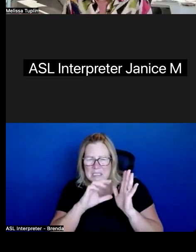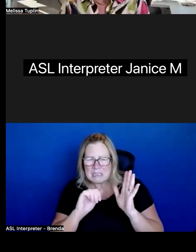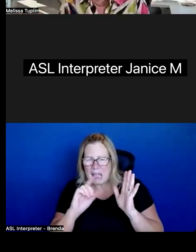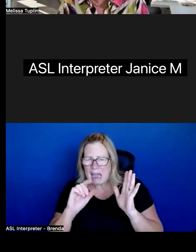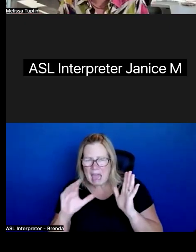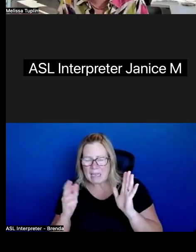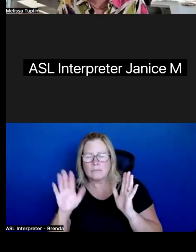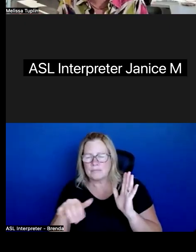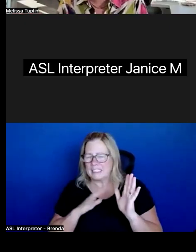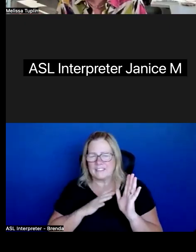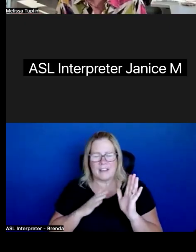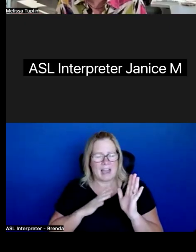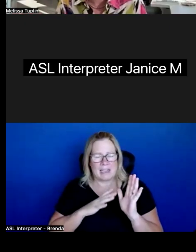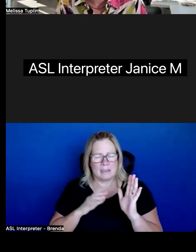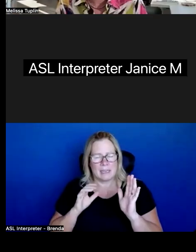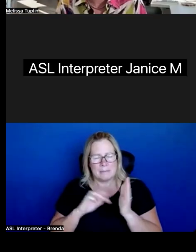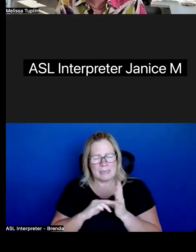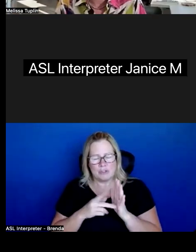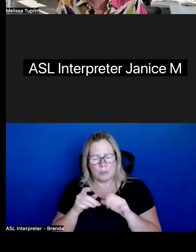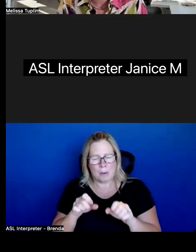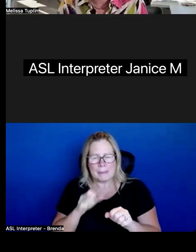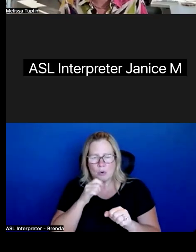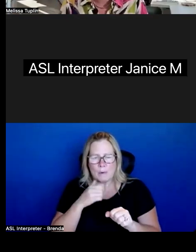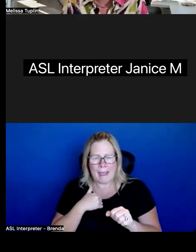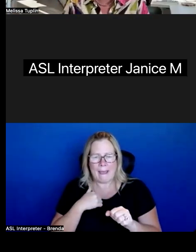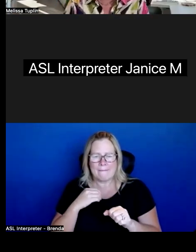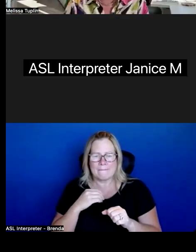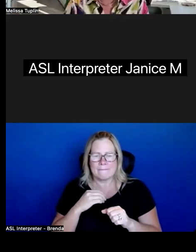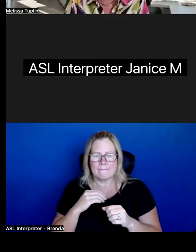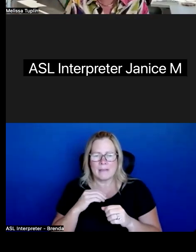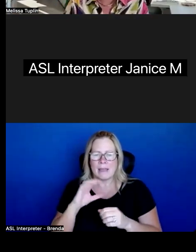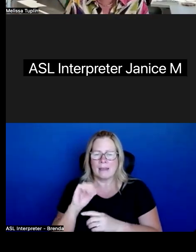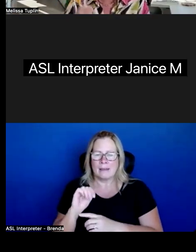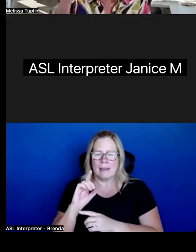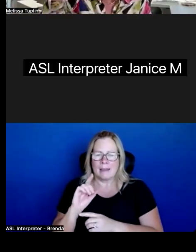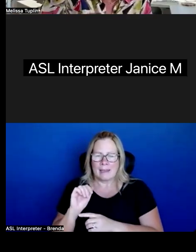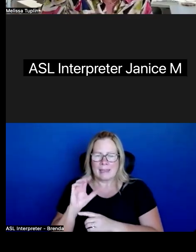that means you probably are or don't have a CADAC number. This is an external program